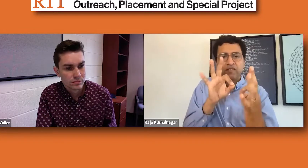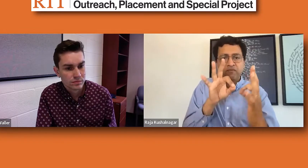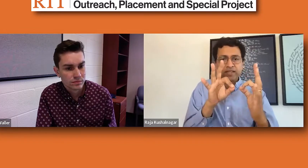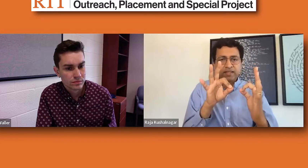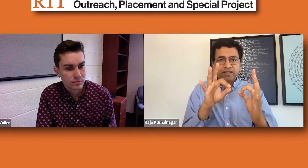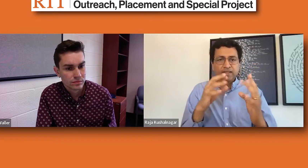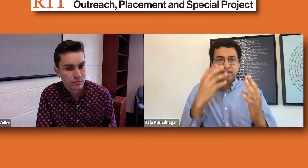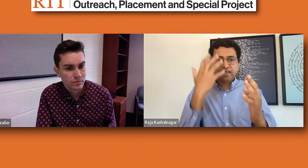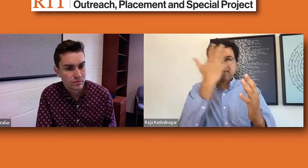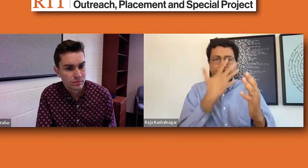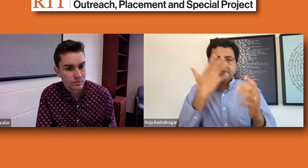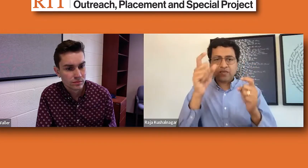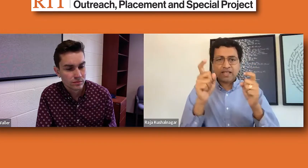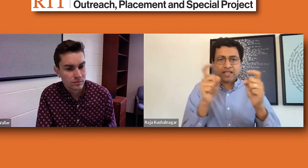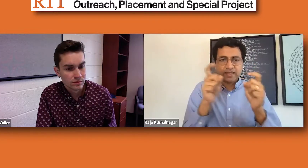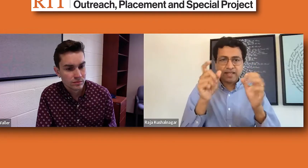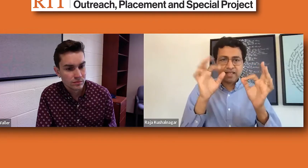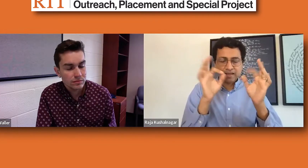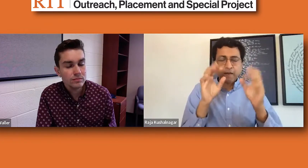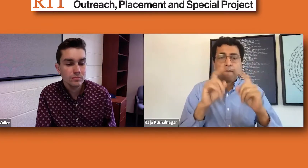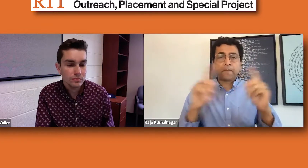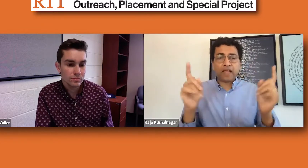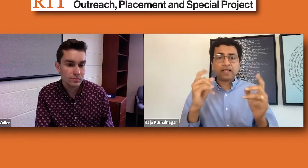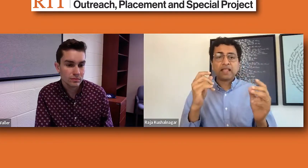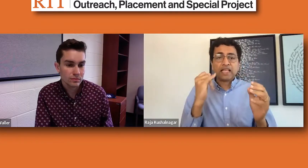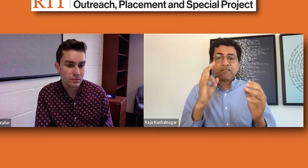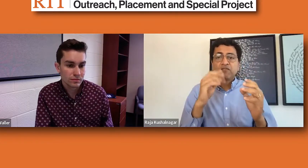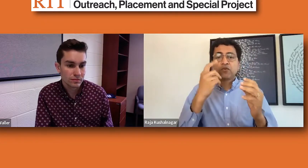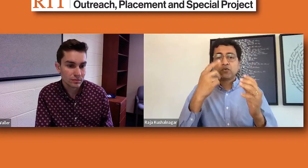We probably don't need to have that perfect facial expression,